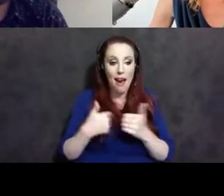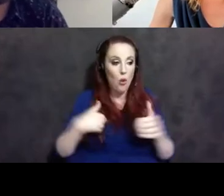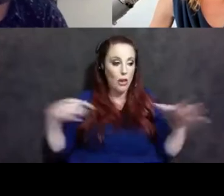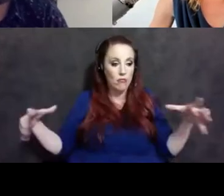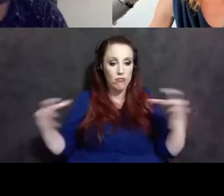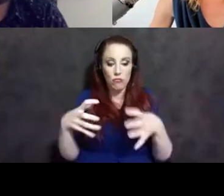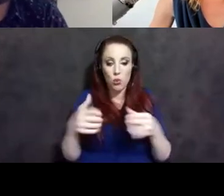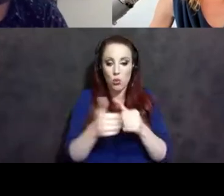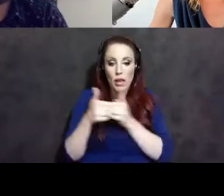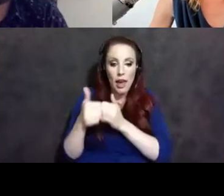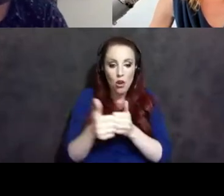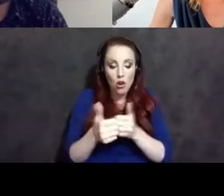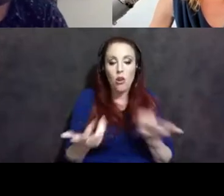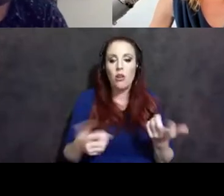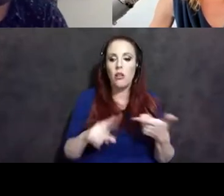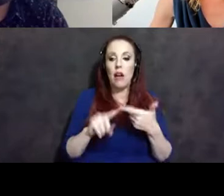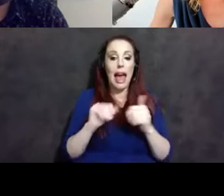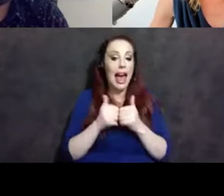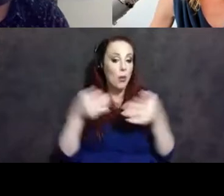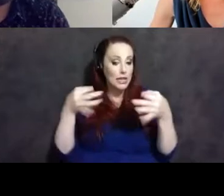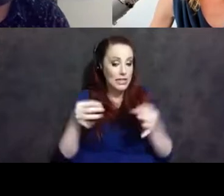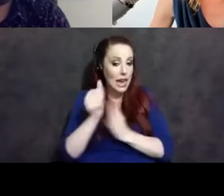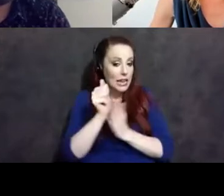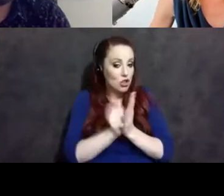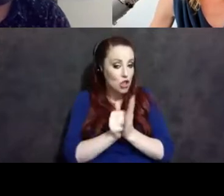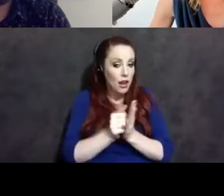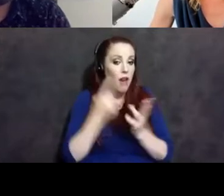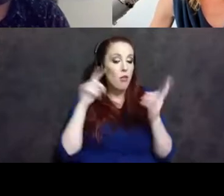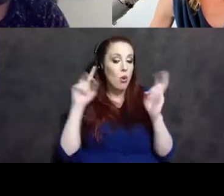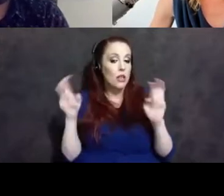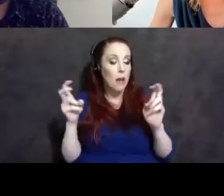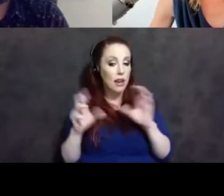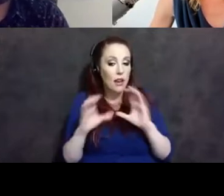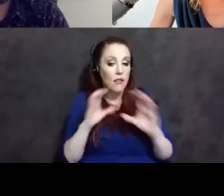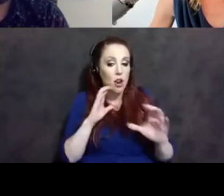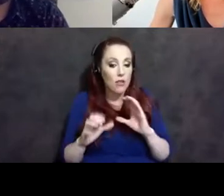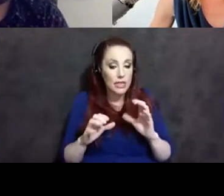How are we deciding this agenda together for the topic of the conversation in the metaway and literal way?